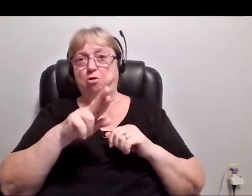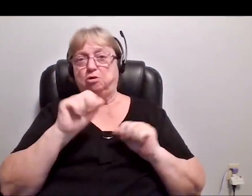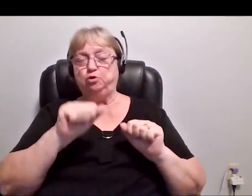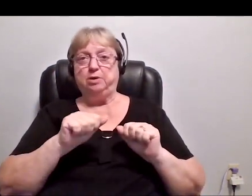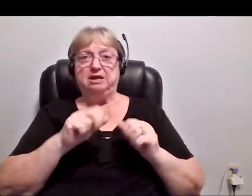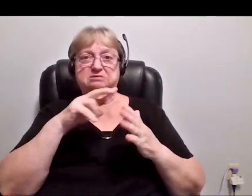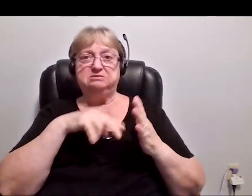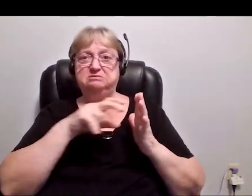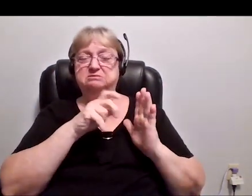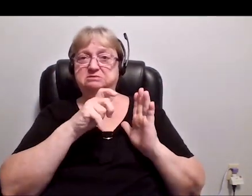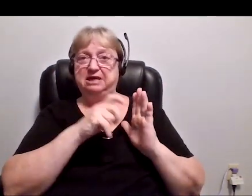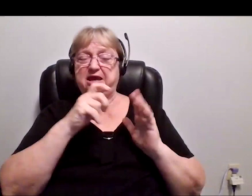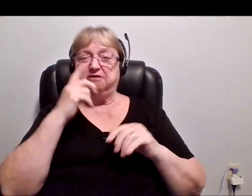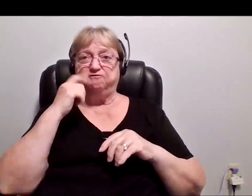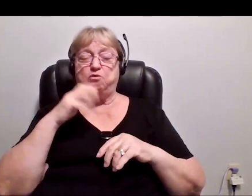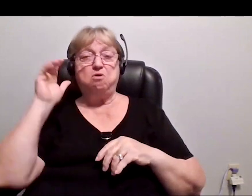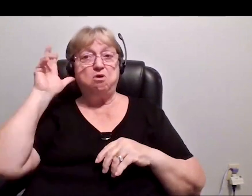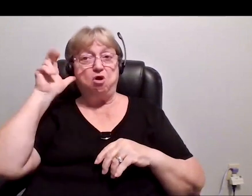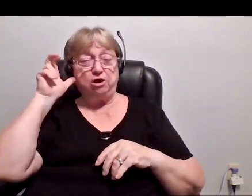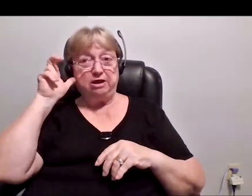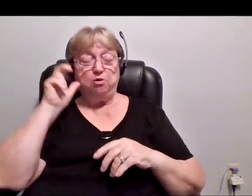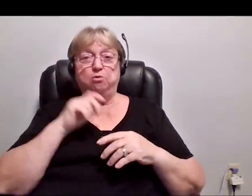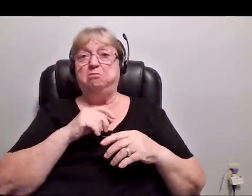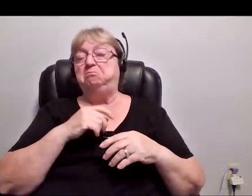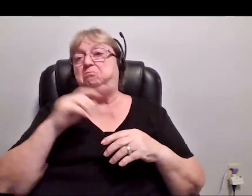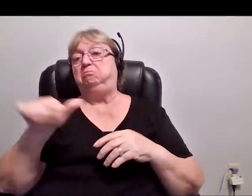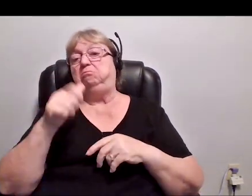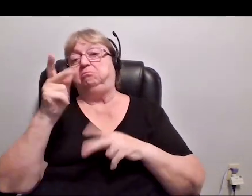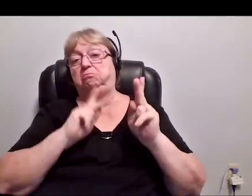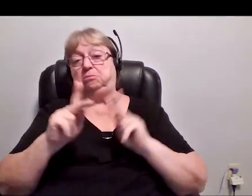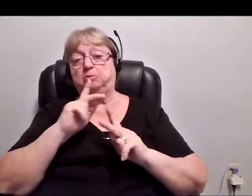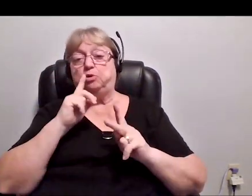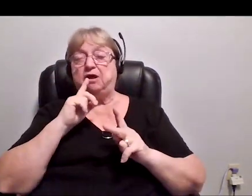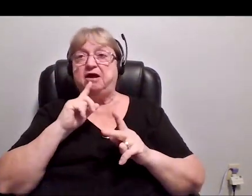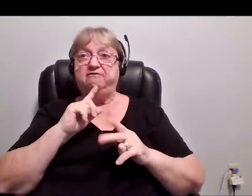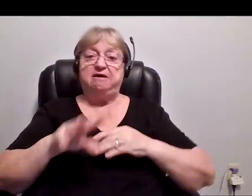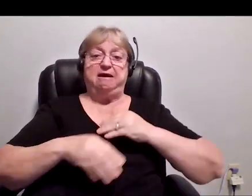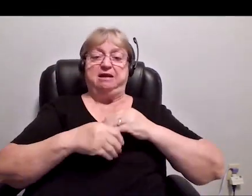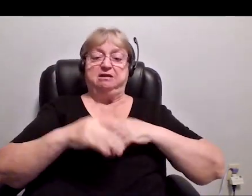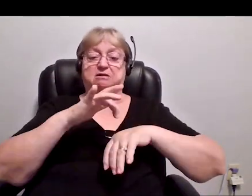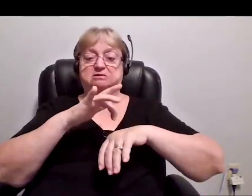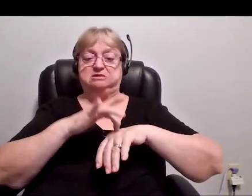I do know of other people, though, that have put touch sensors in the model so when you touch it